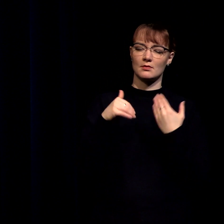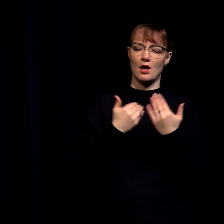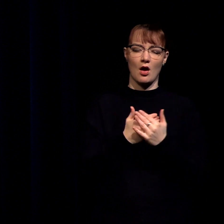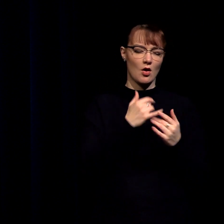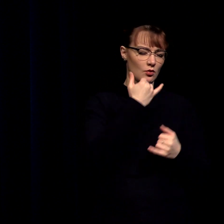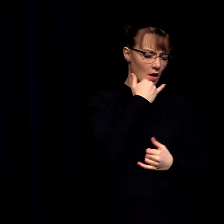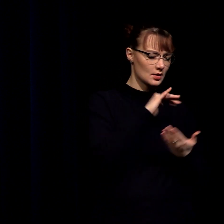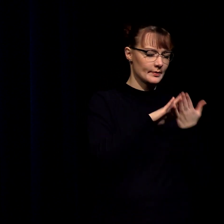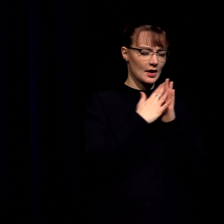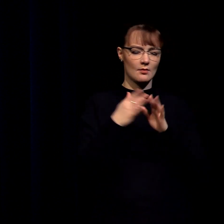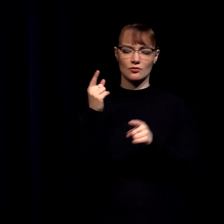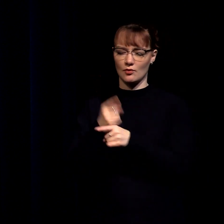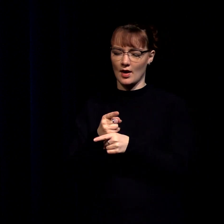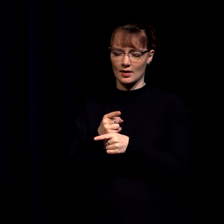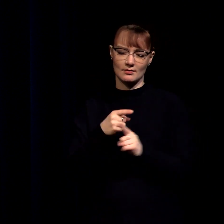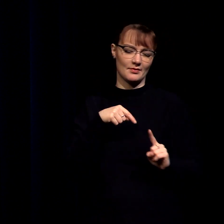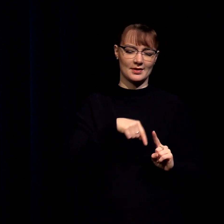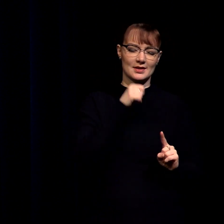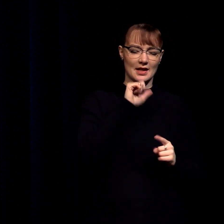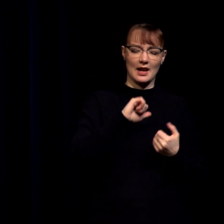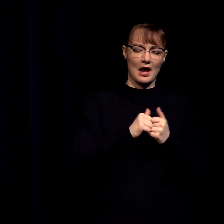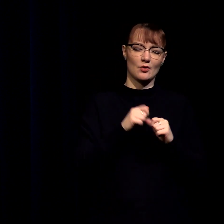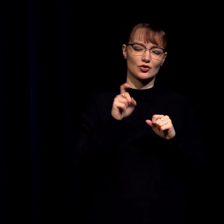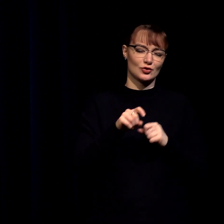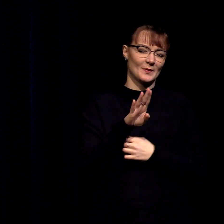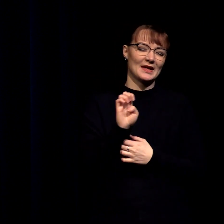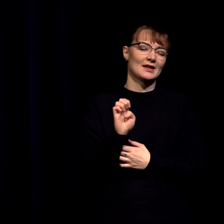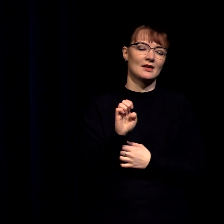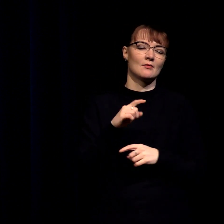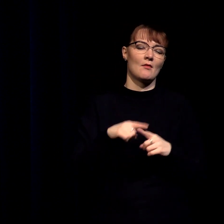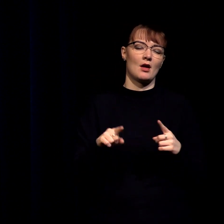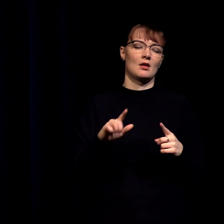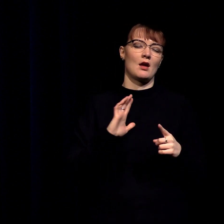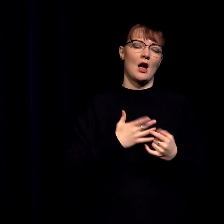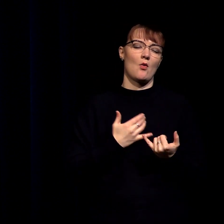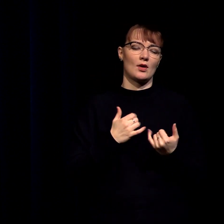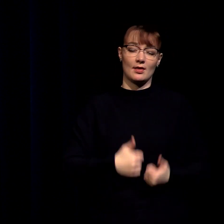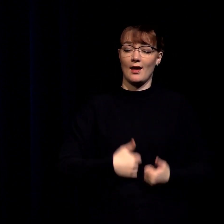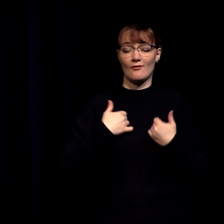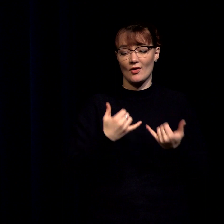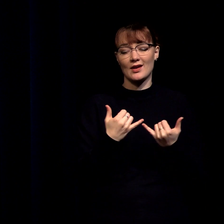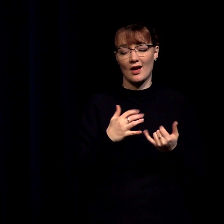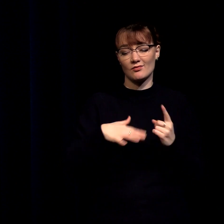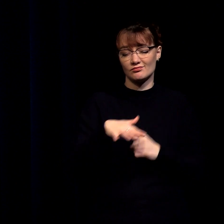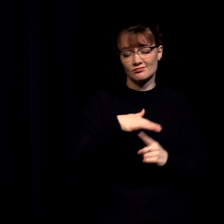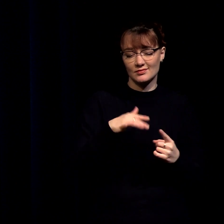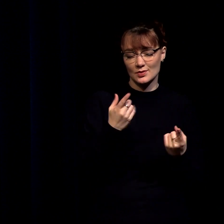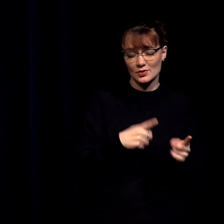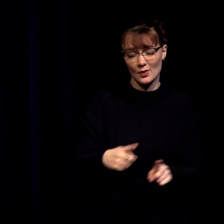This isn't the way it's intended to be. And yet, it's our reality now. And so I pray that you would send your peace, your